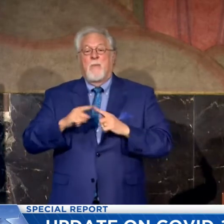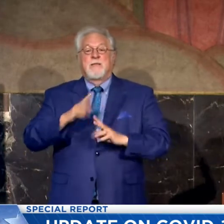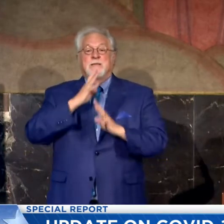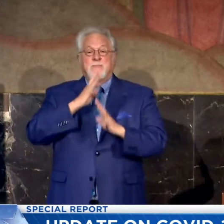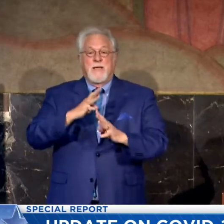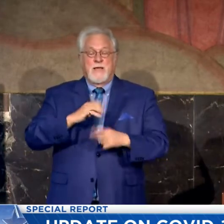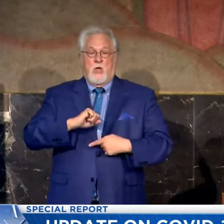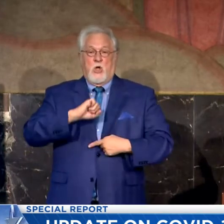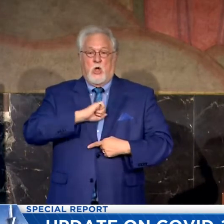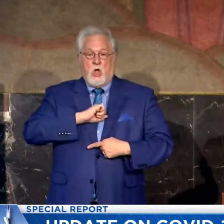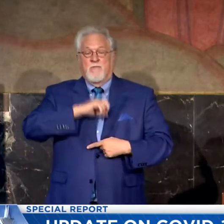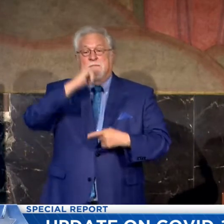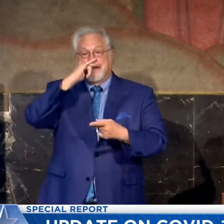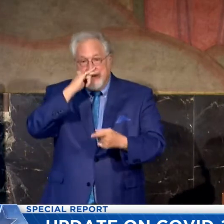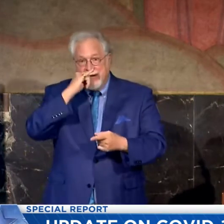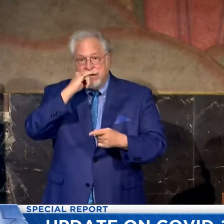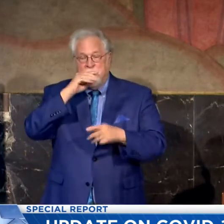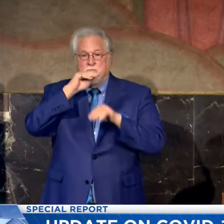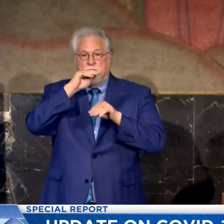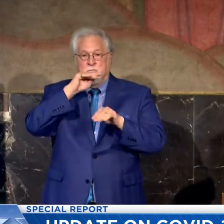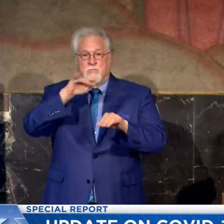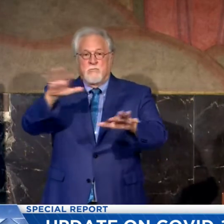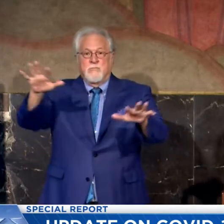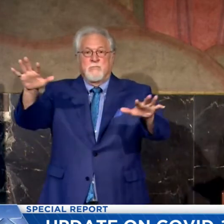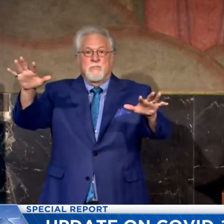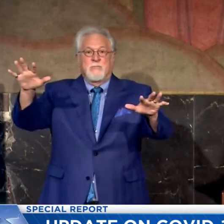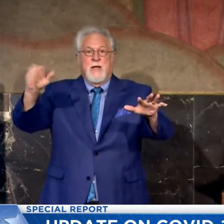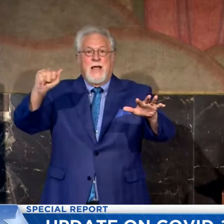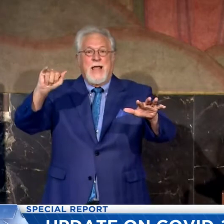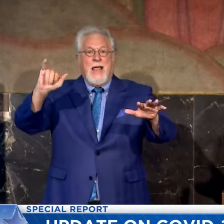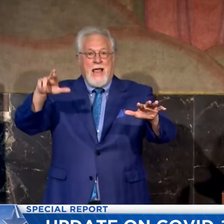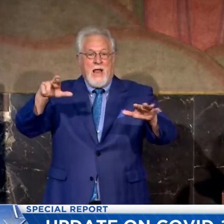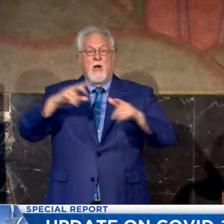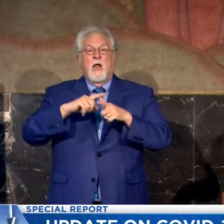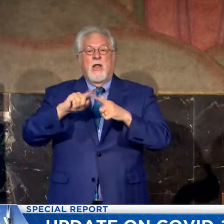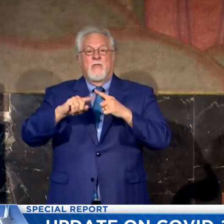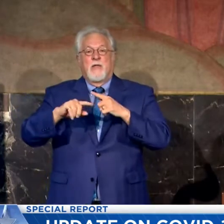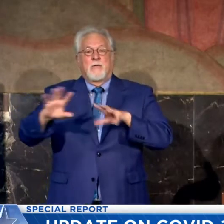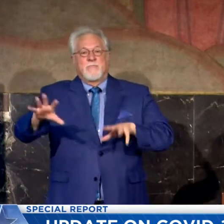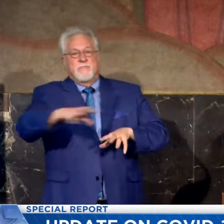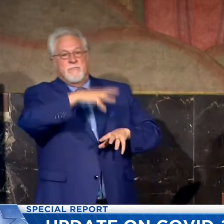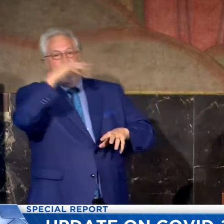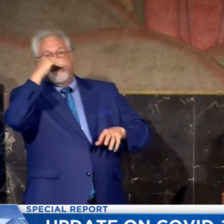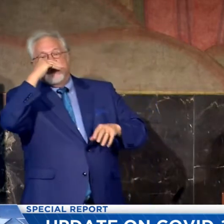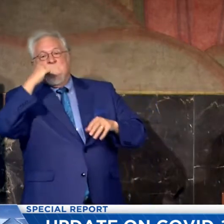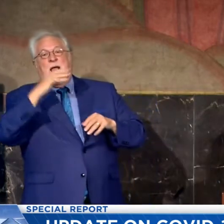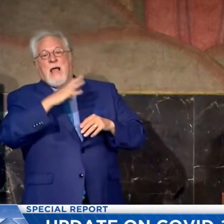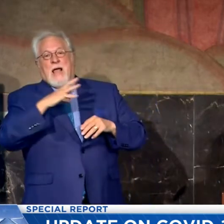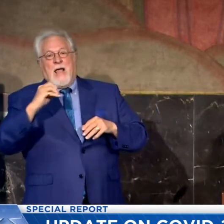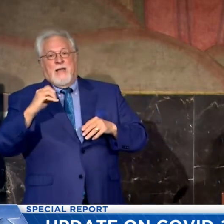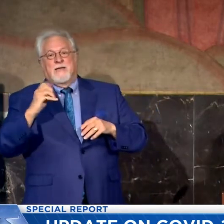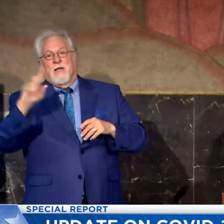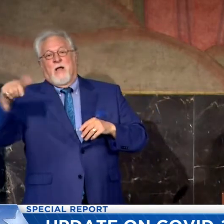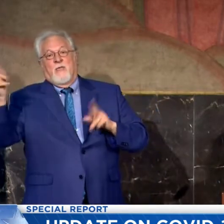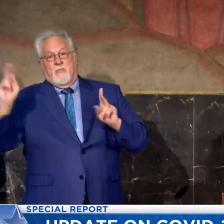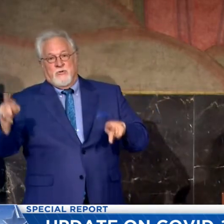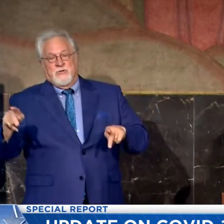THOSE ARE MADE AIRBORNE BECAUSE OF SOMEONE THAT HAS THE VIRUS AND WHETHER SYMPTOMATIC OR NOT AS THEY SPEAK OR COUGH OR SNEEZE AND THESE PARTICLES